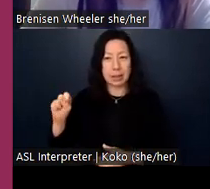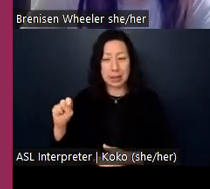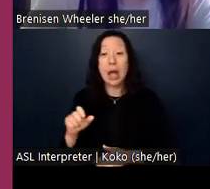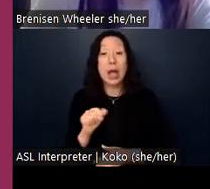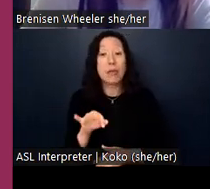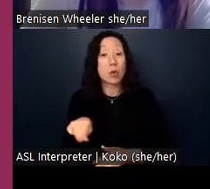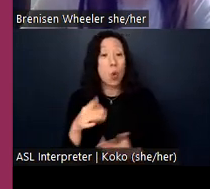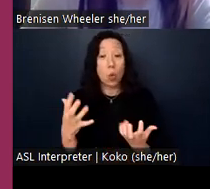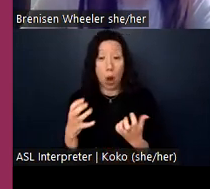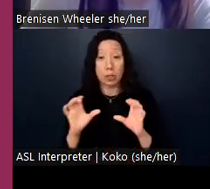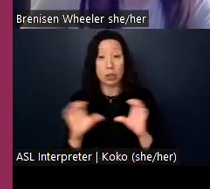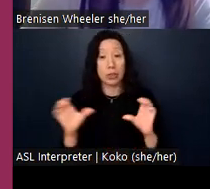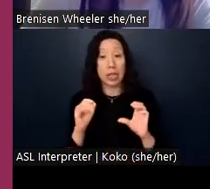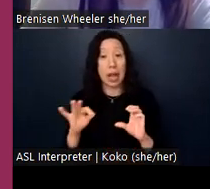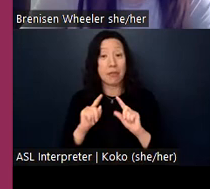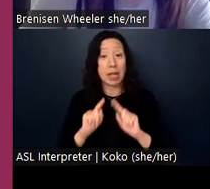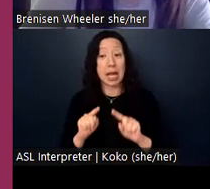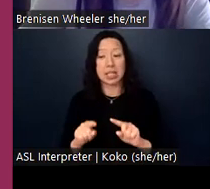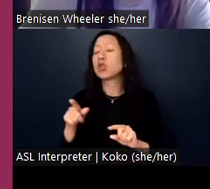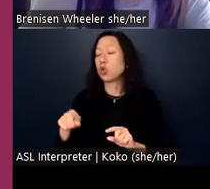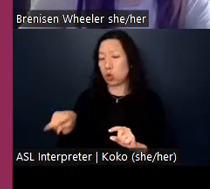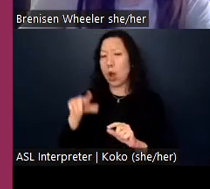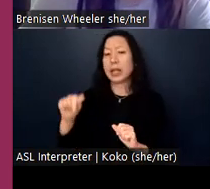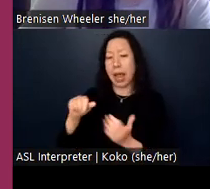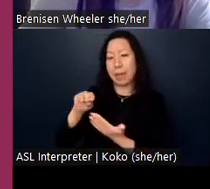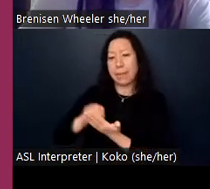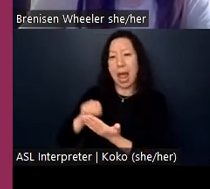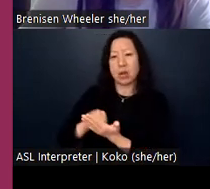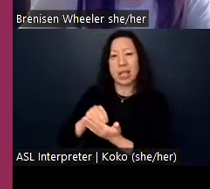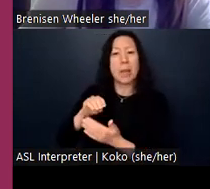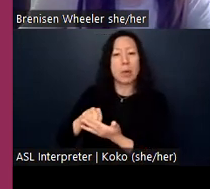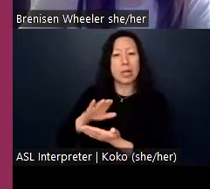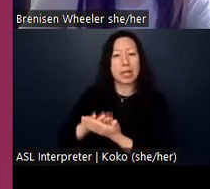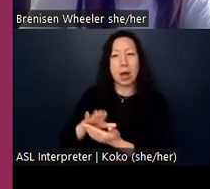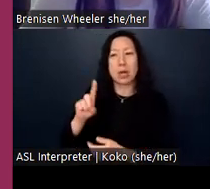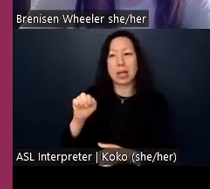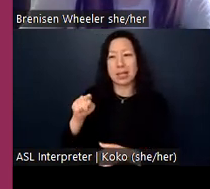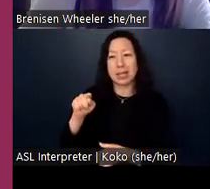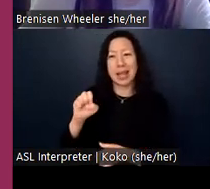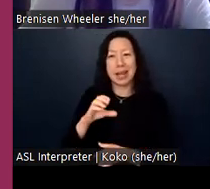of attendance you can manually fill on the date and your name you can click on this link